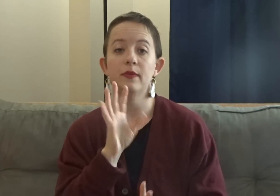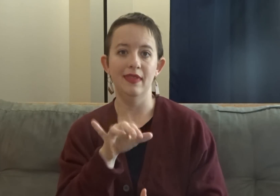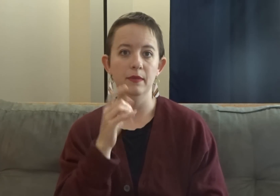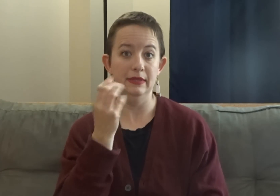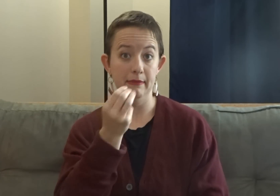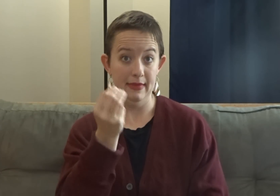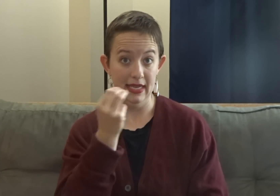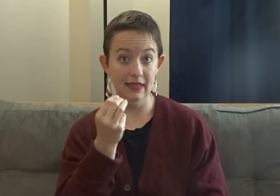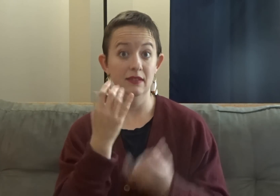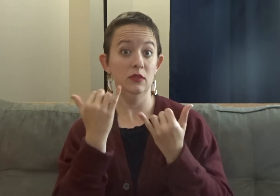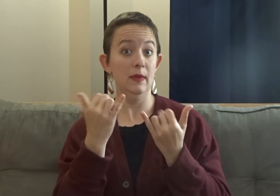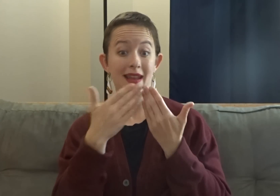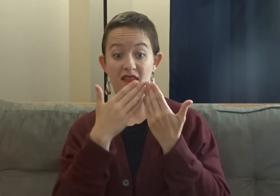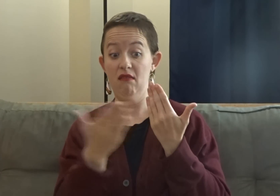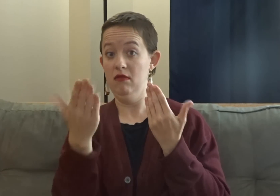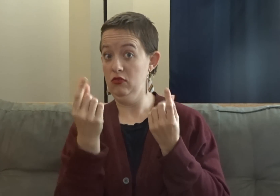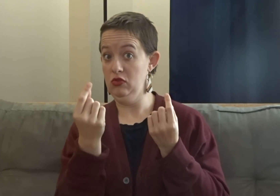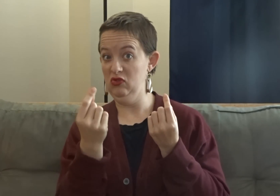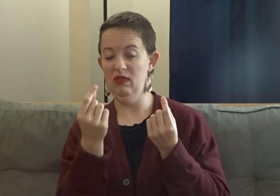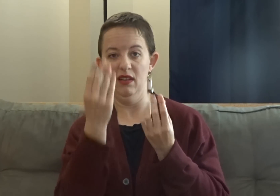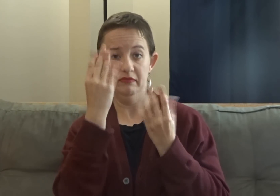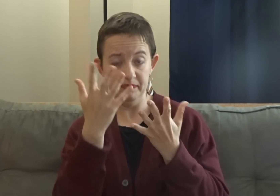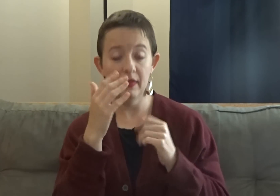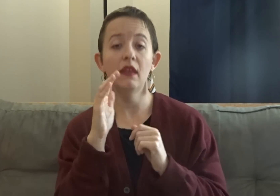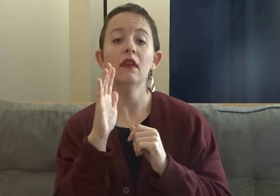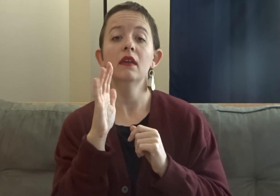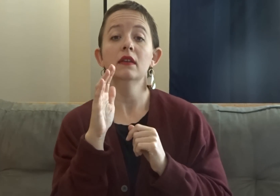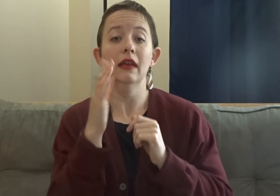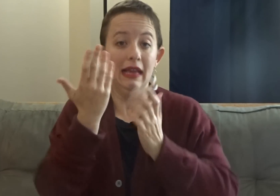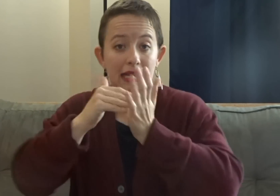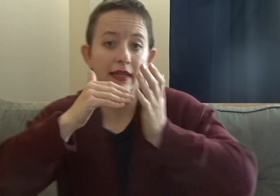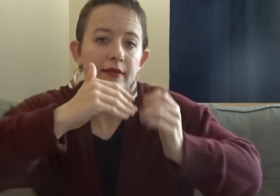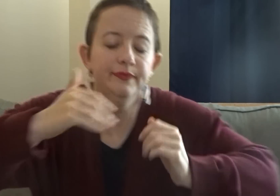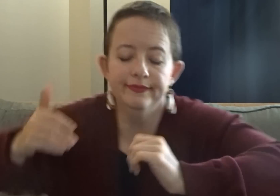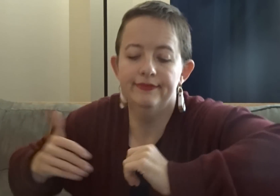Okay, so that was on Monday and then for the rest of the time I'll let you know what we're gonna do.